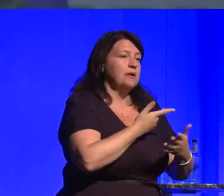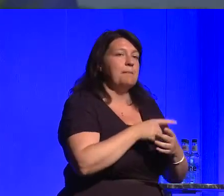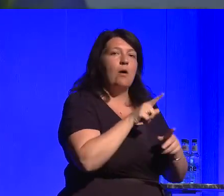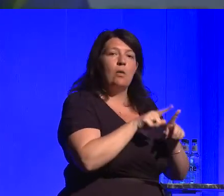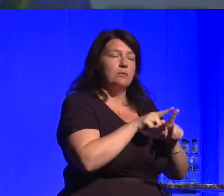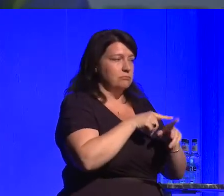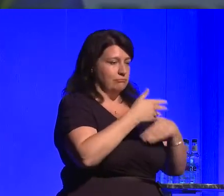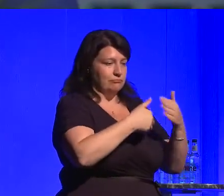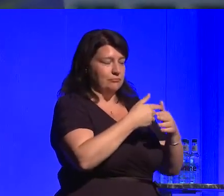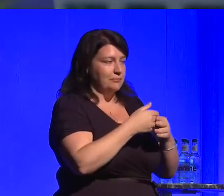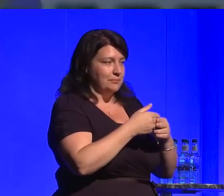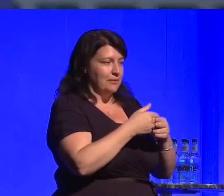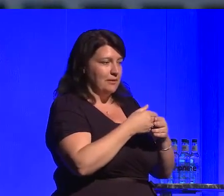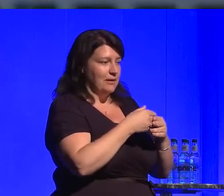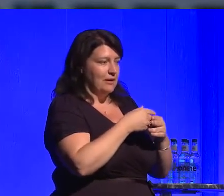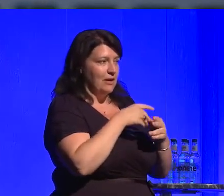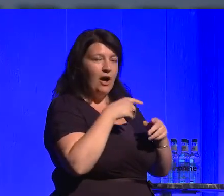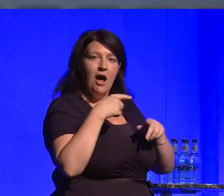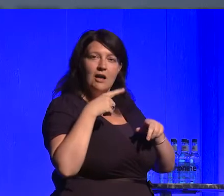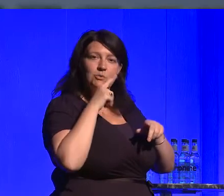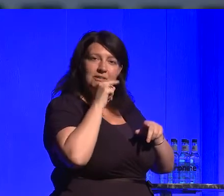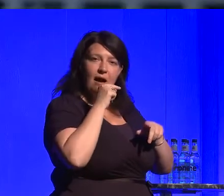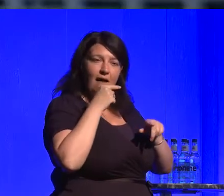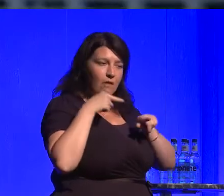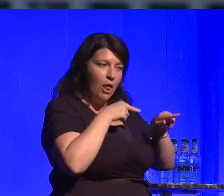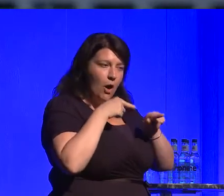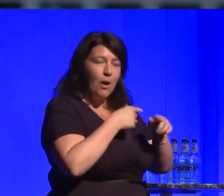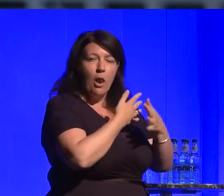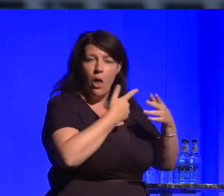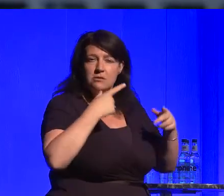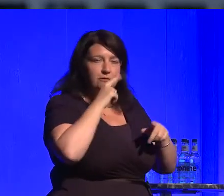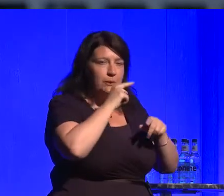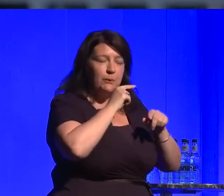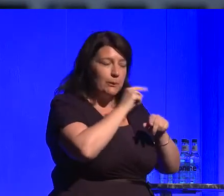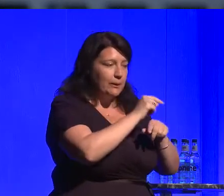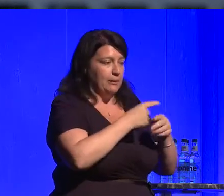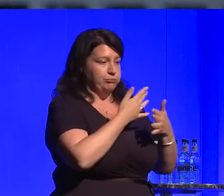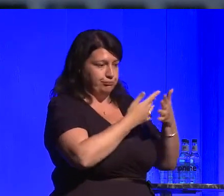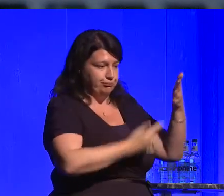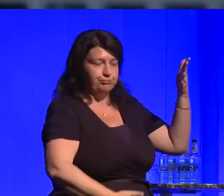It was another example of where there were multiple tweets around this particular subject.